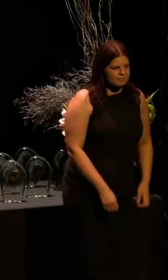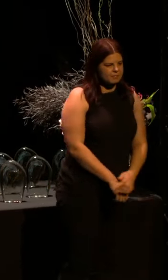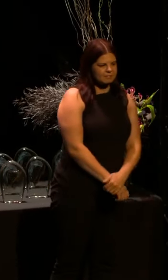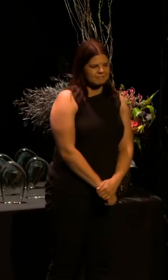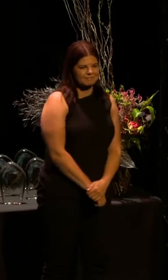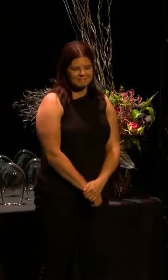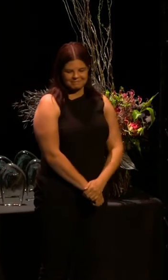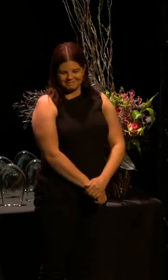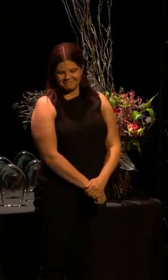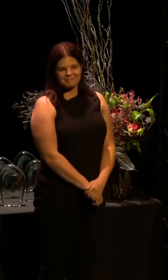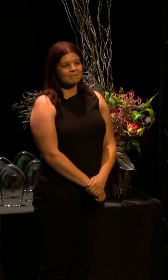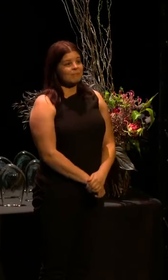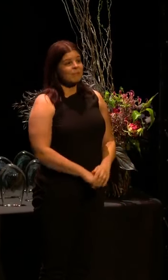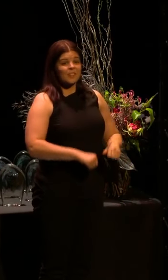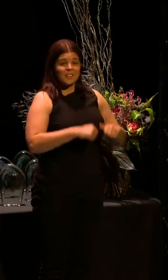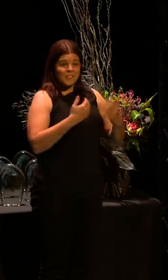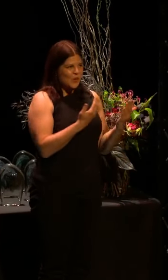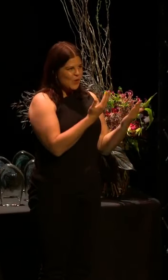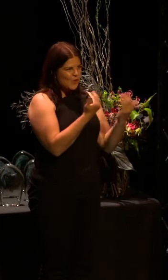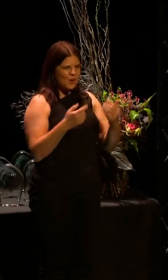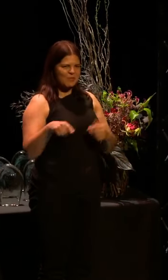So, welcome, friends, colleagues -